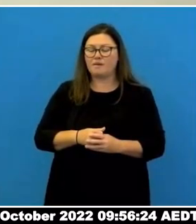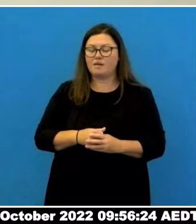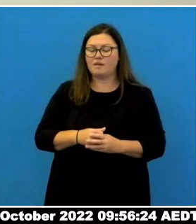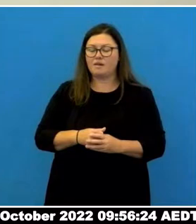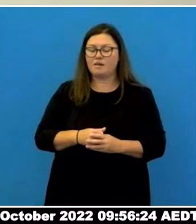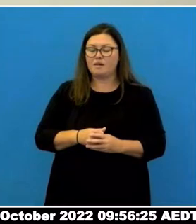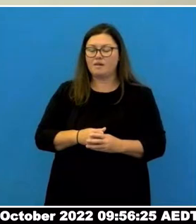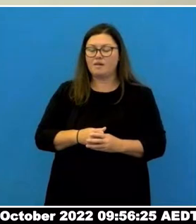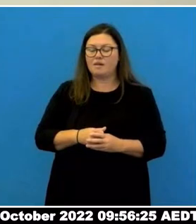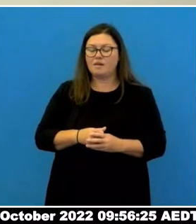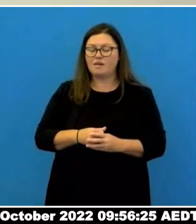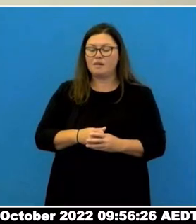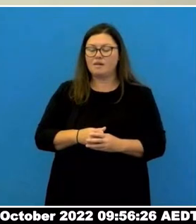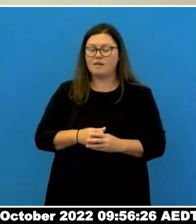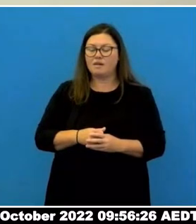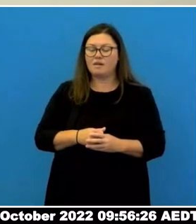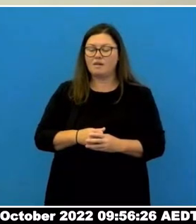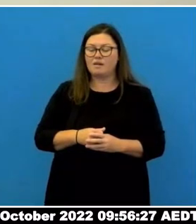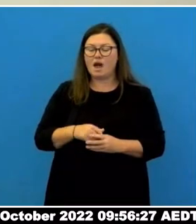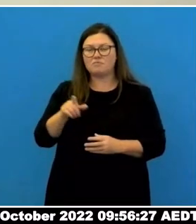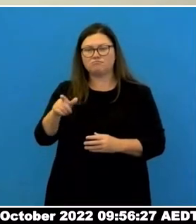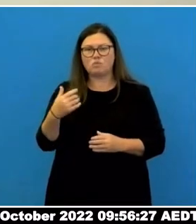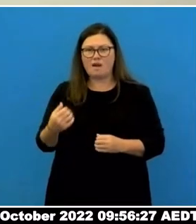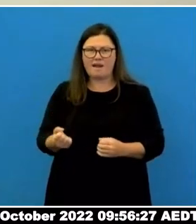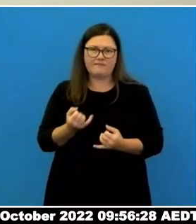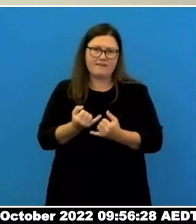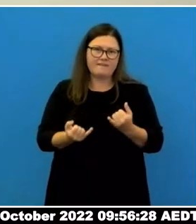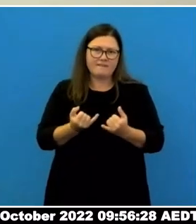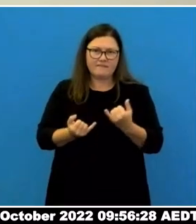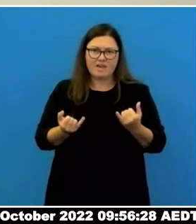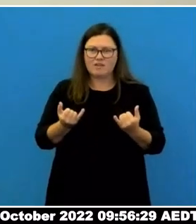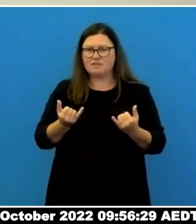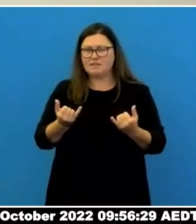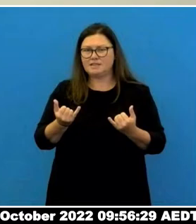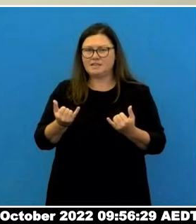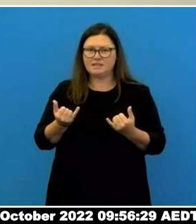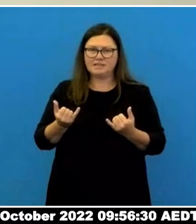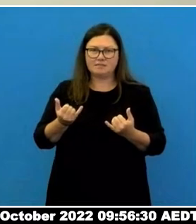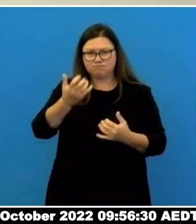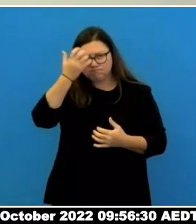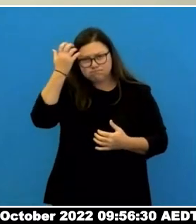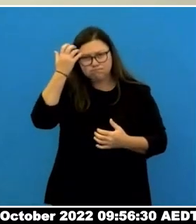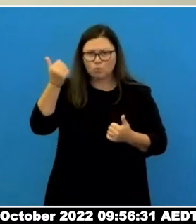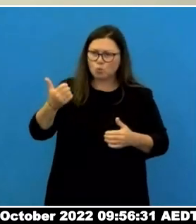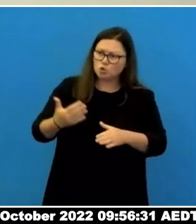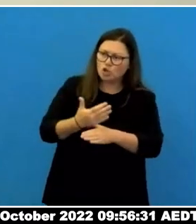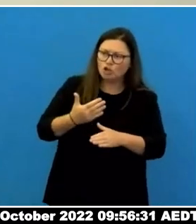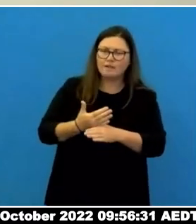really distinguished career in serving the community, particularly in the area of disability. So, thank you for that opportunity to appear before you all.